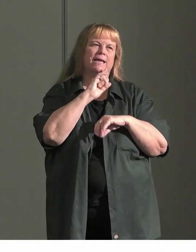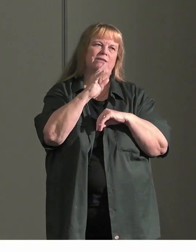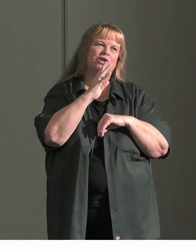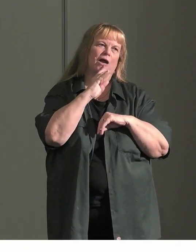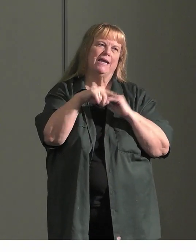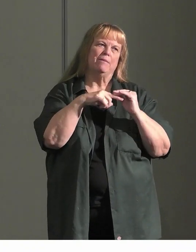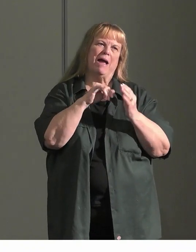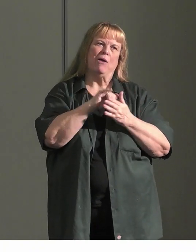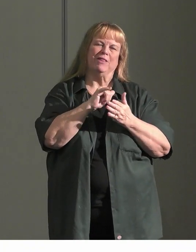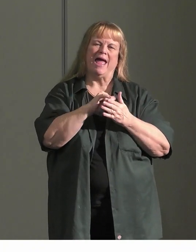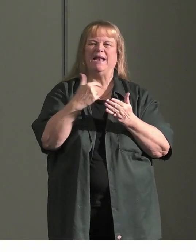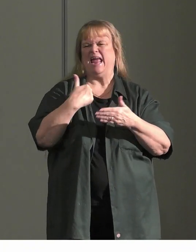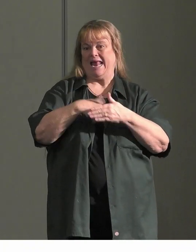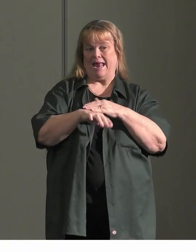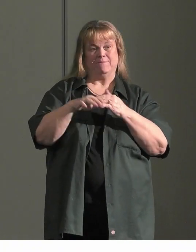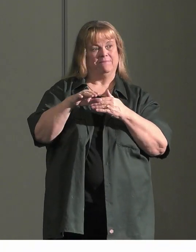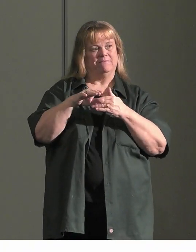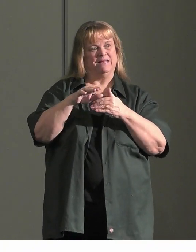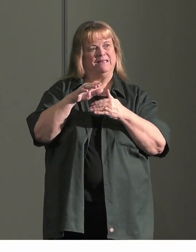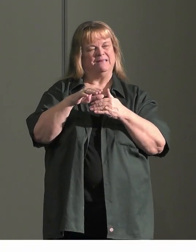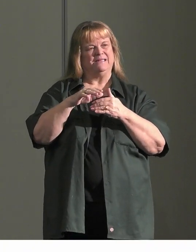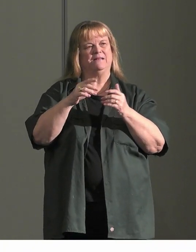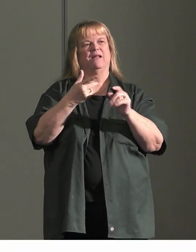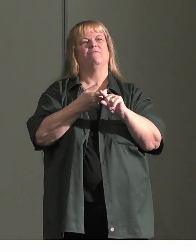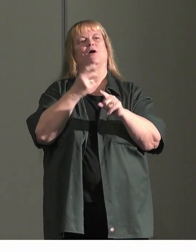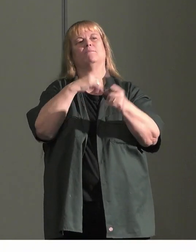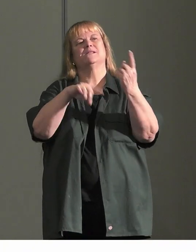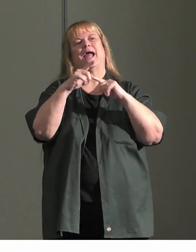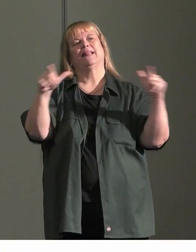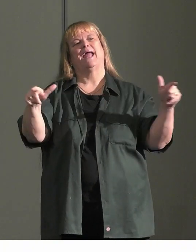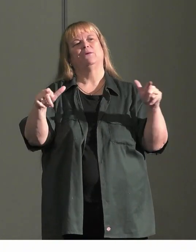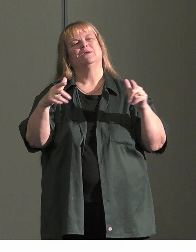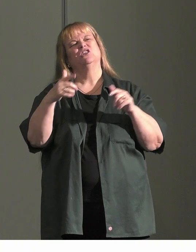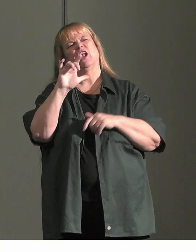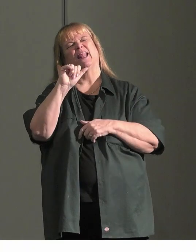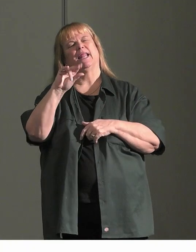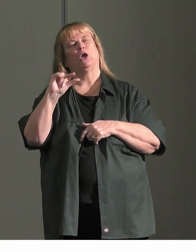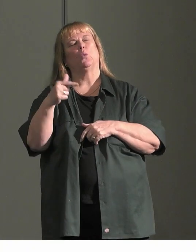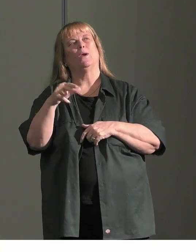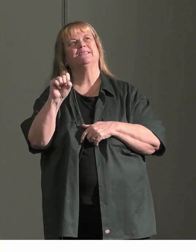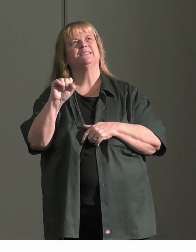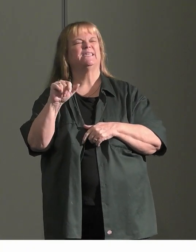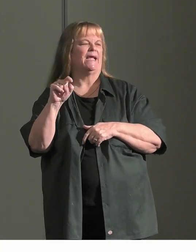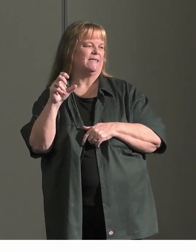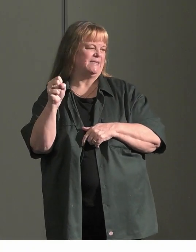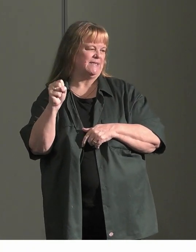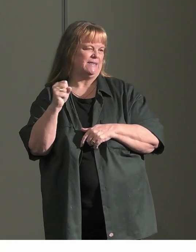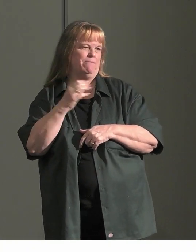I came into accessibility though from sign language linguistics that is where my heart and